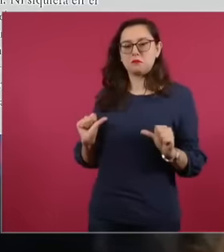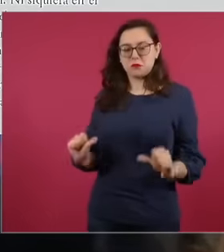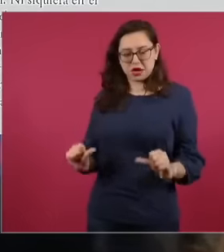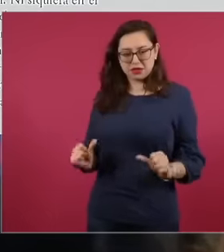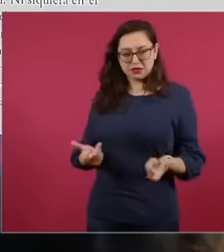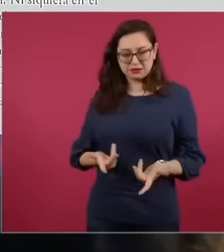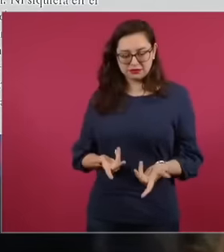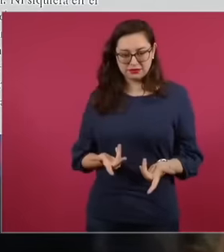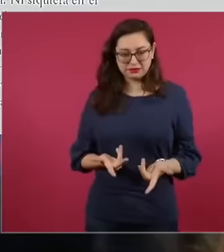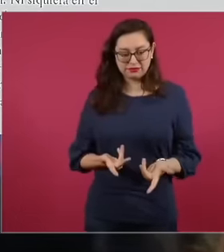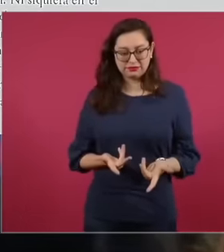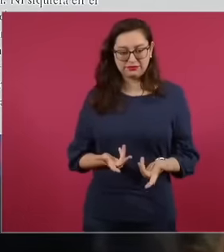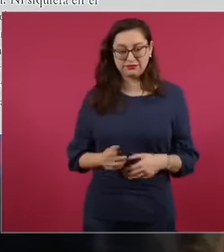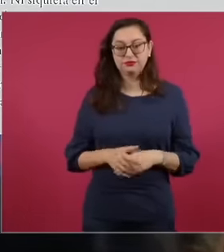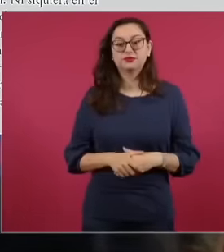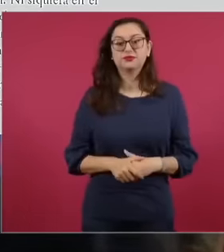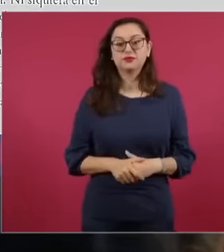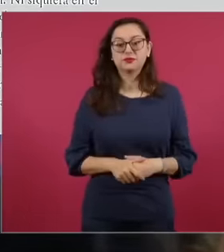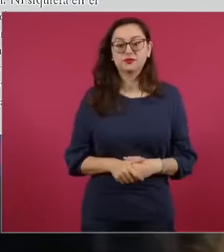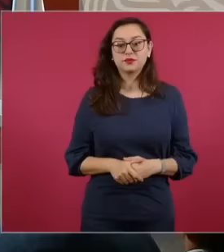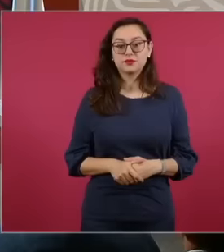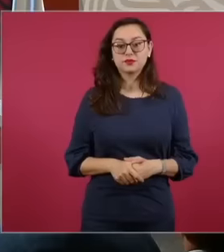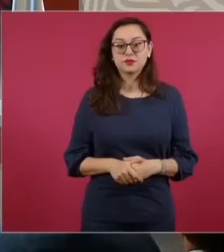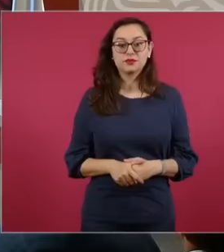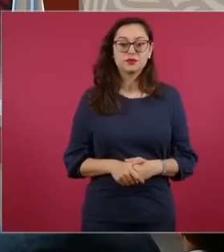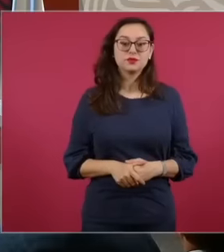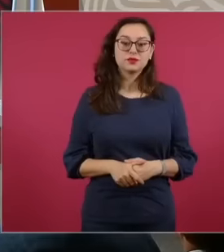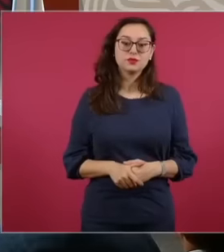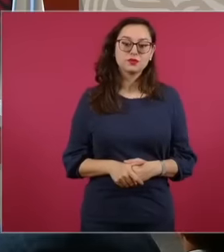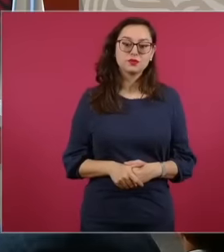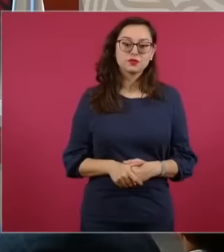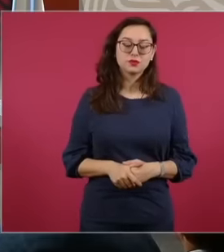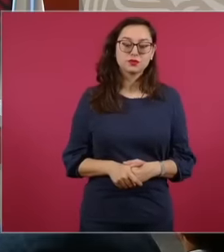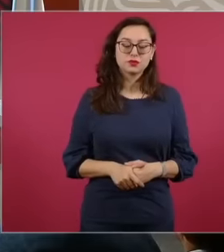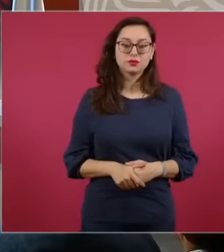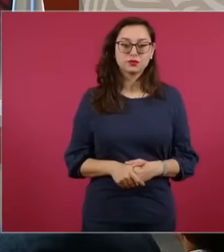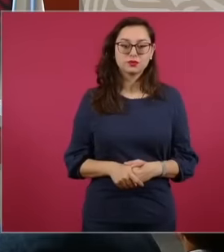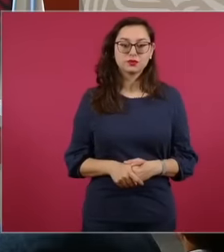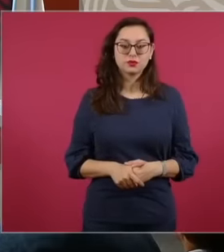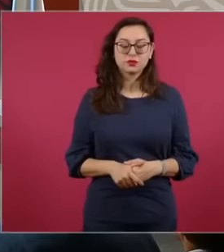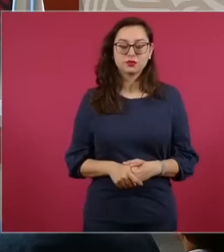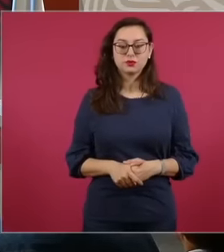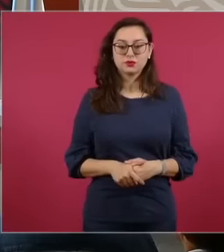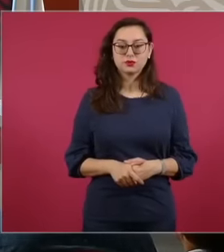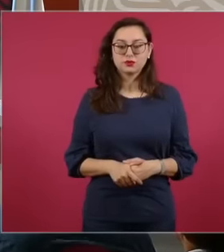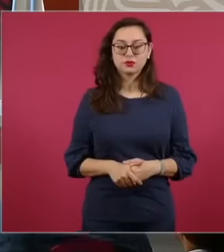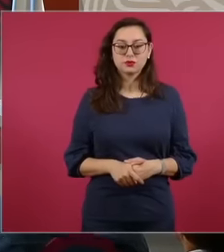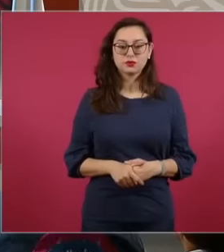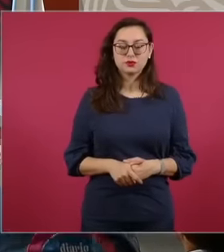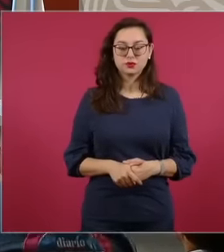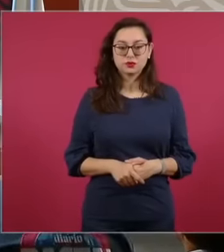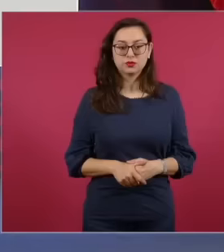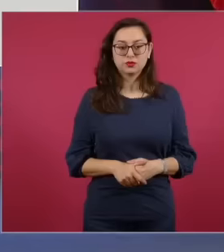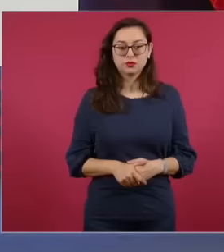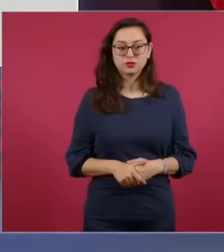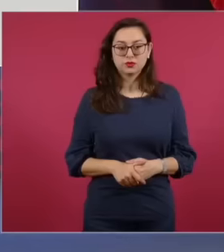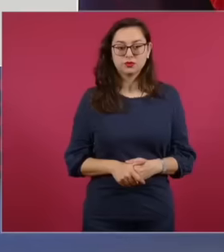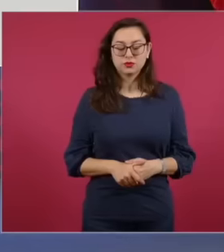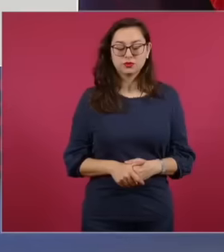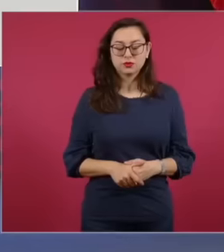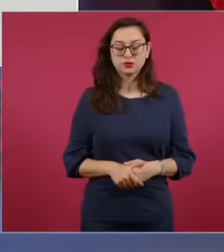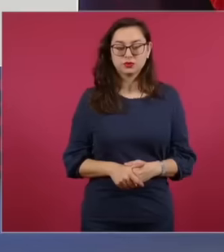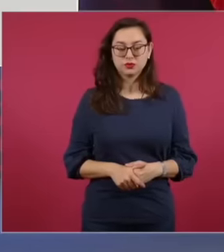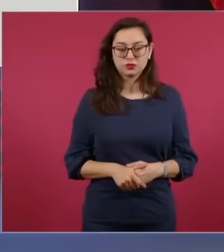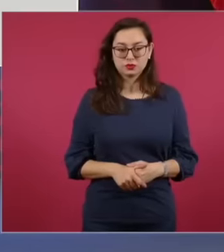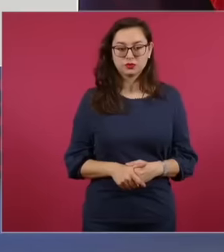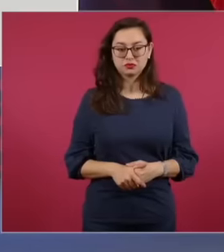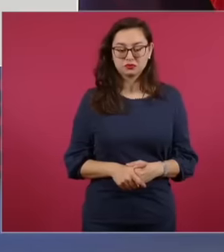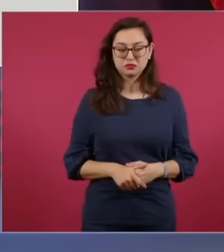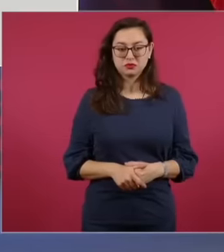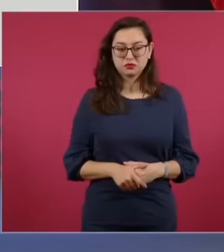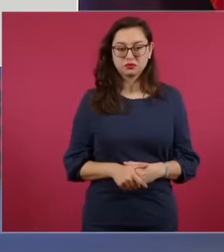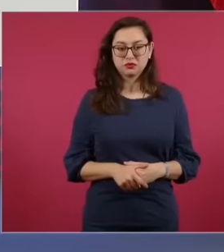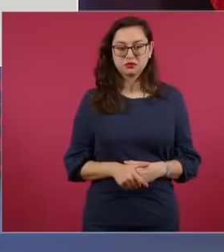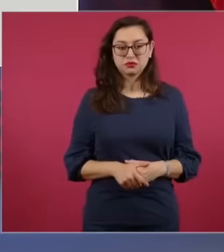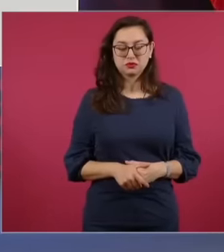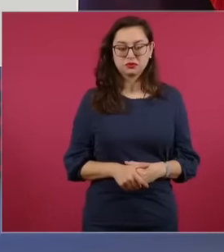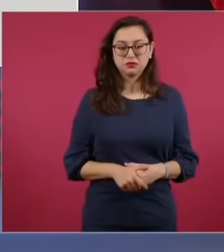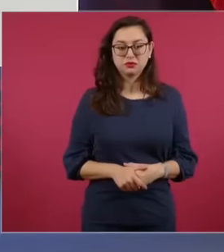public treasury, they eliminated the limits of the surface that could be concessioned, they repealed the tax